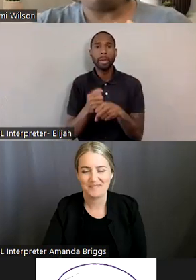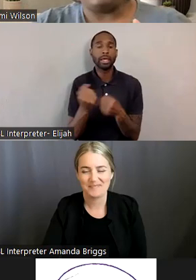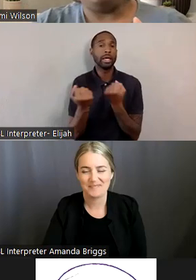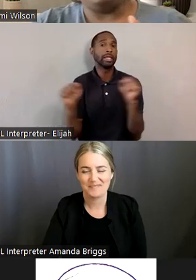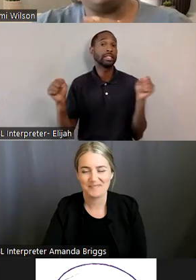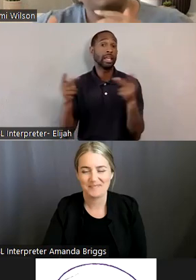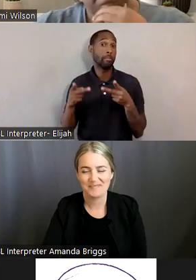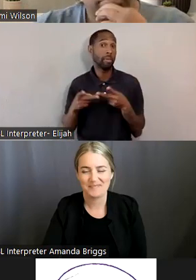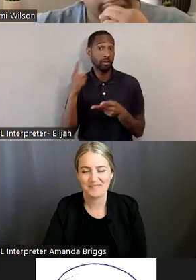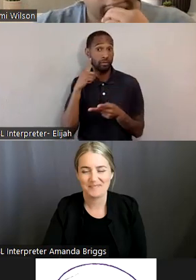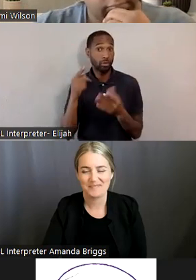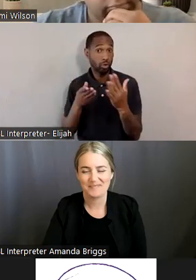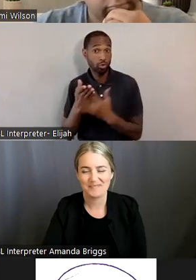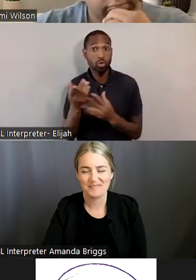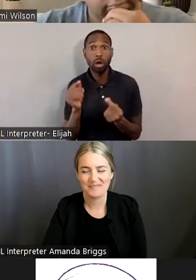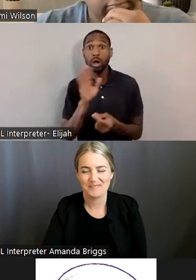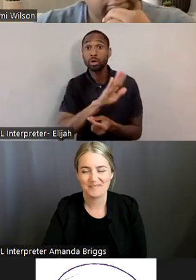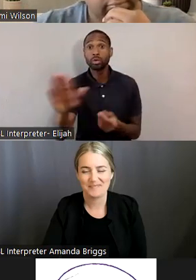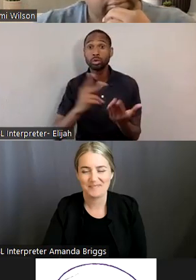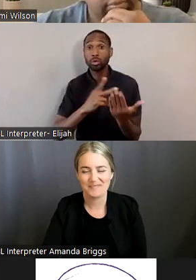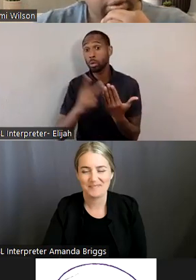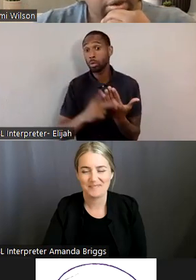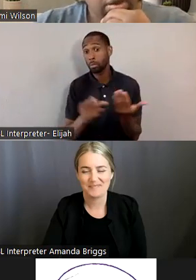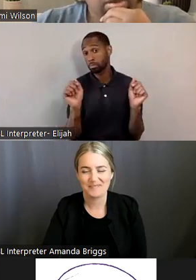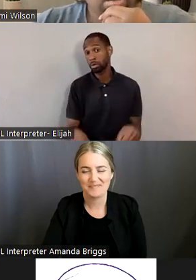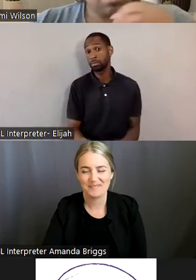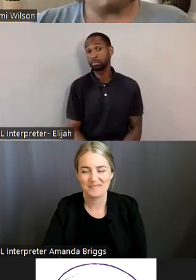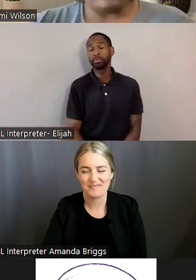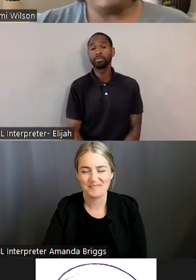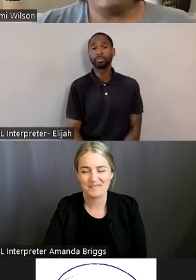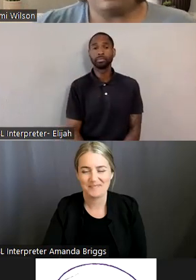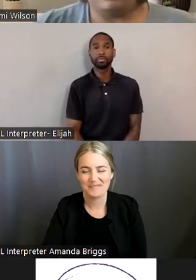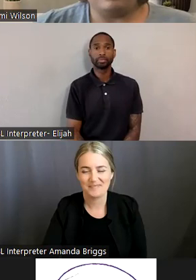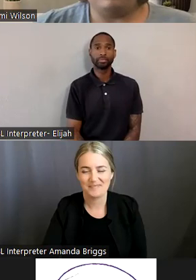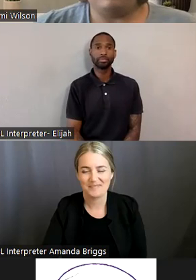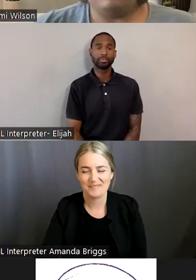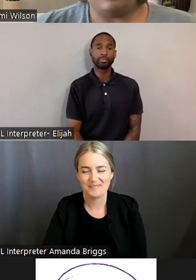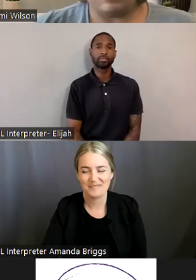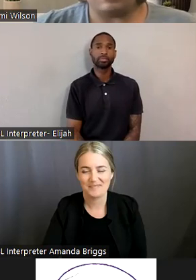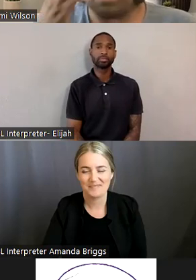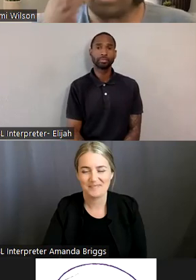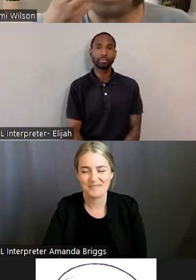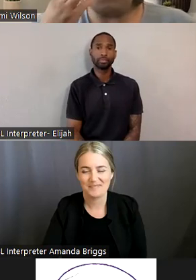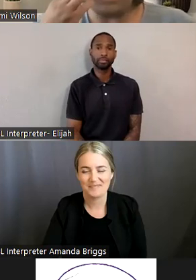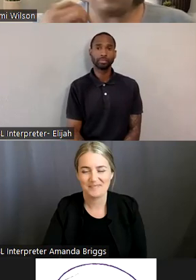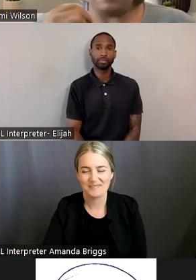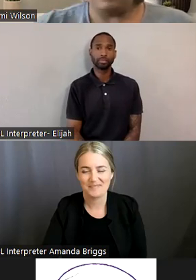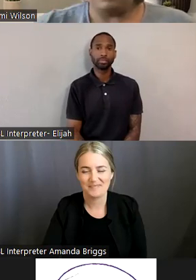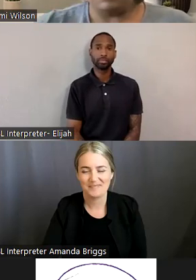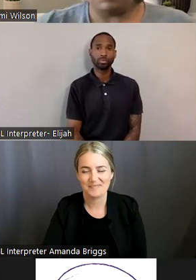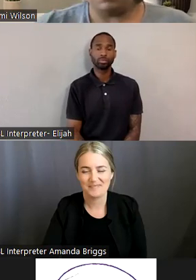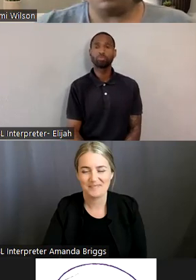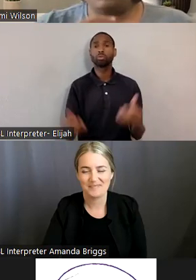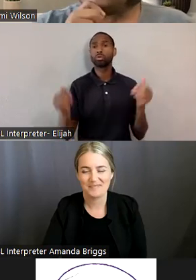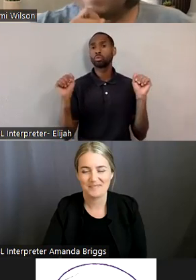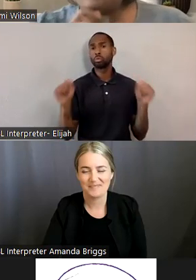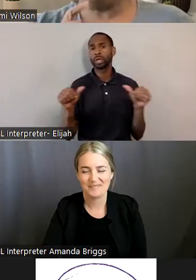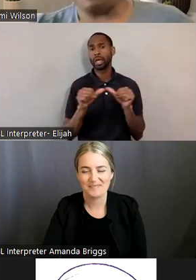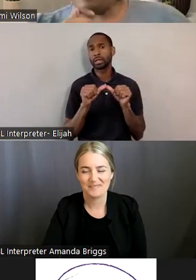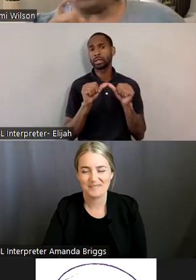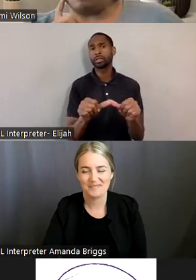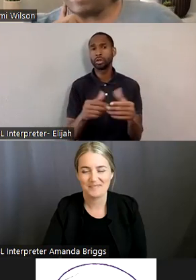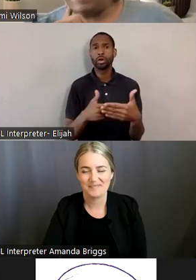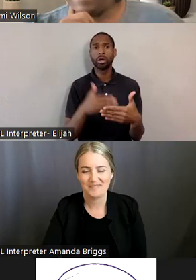your program. Okay. And we can go to. Oh awesome,